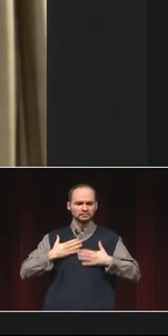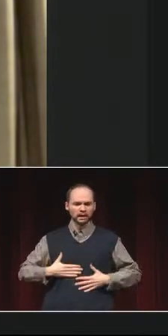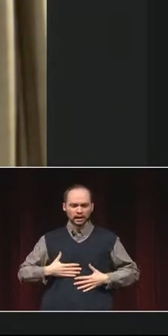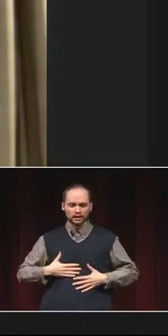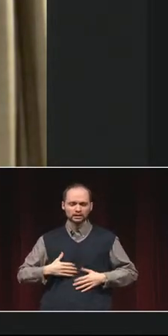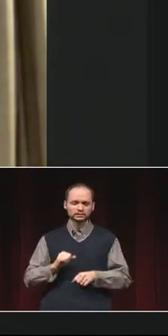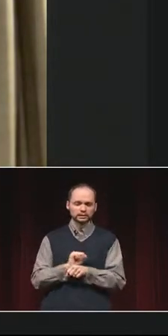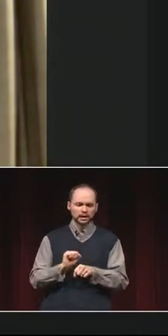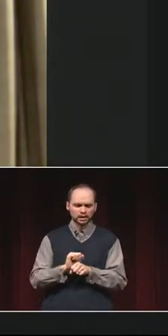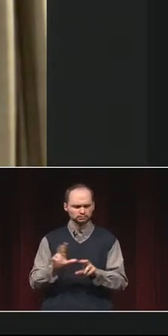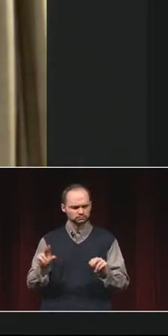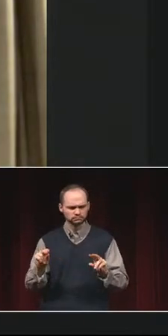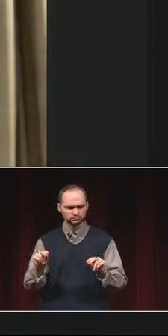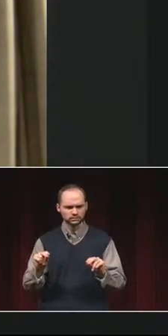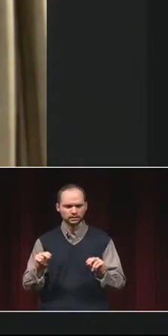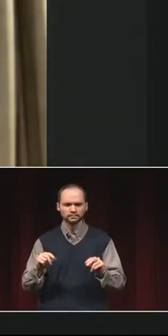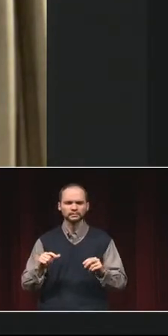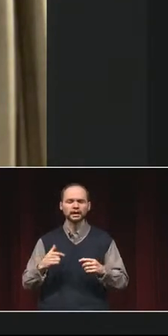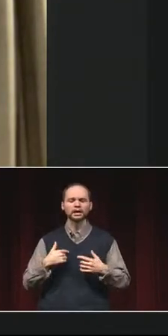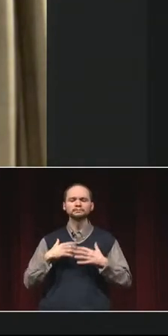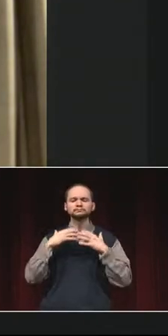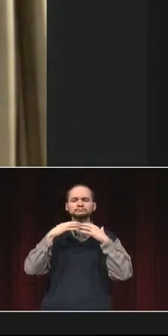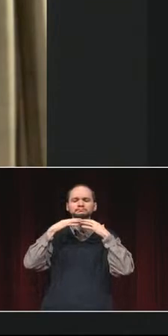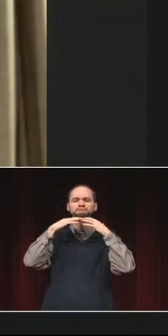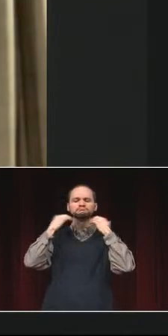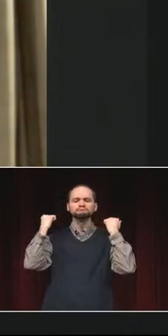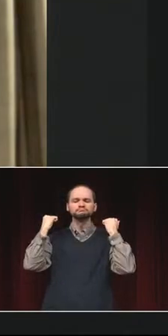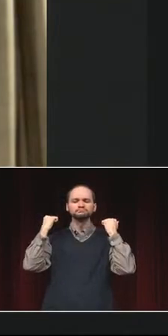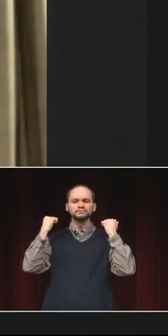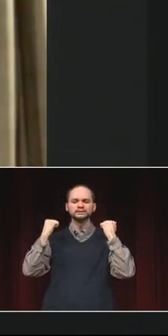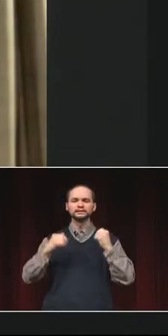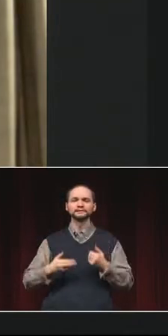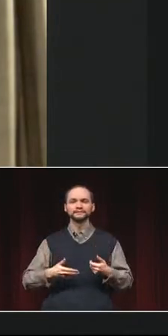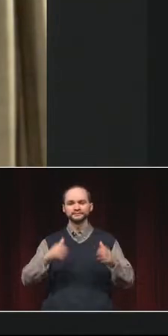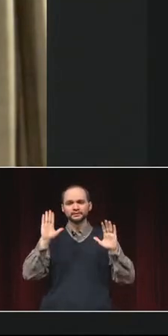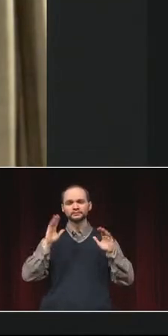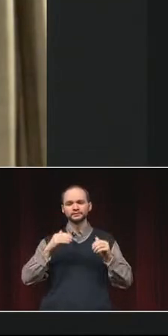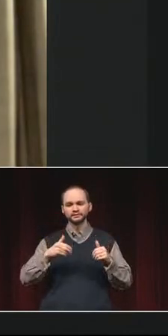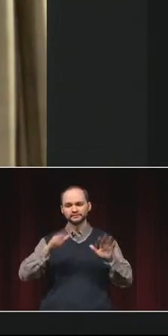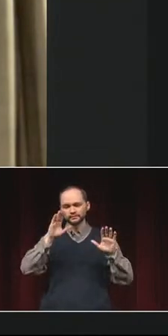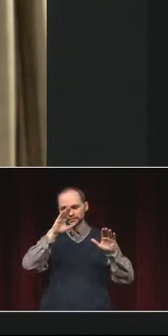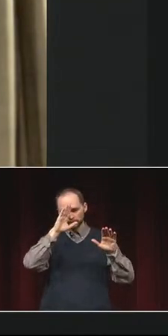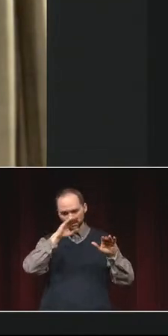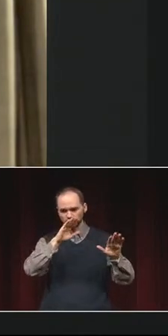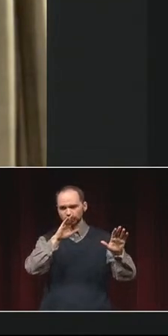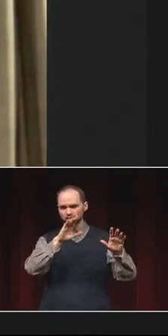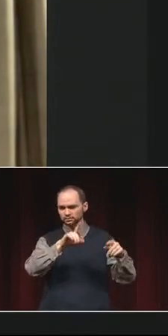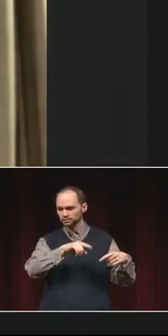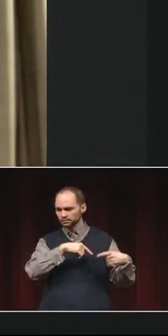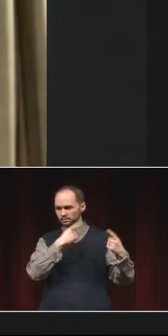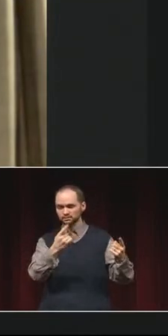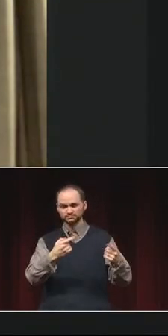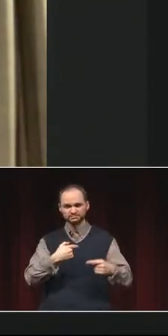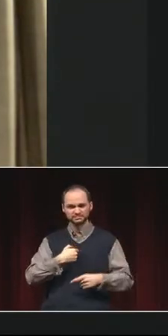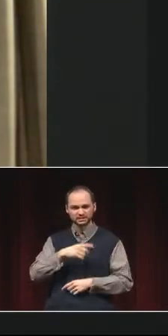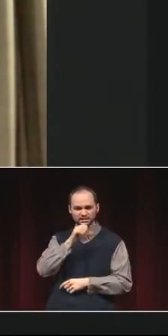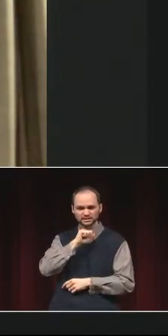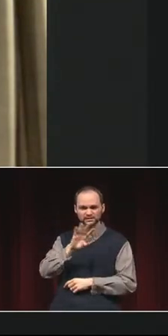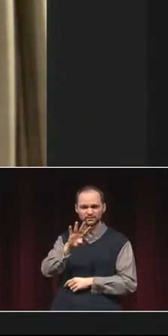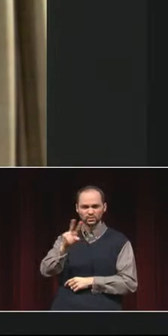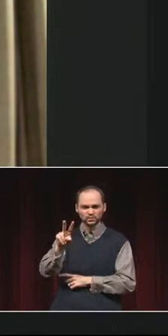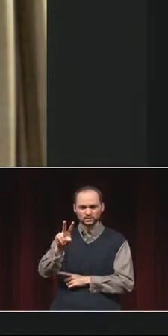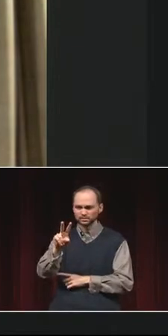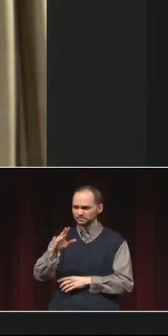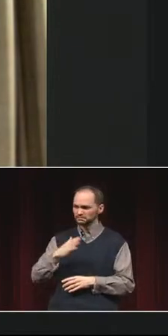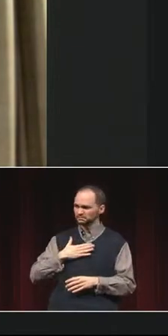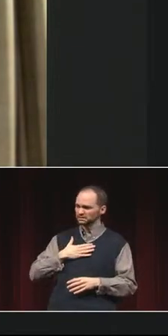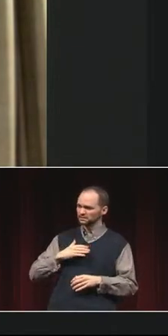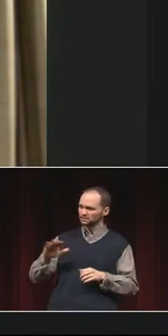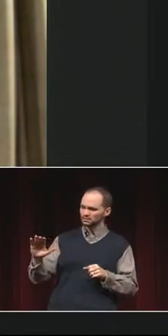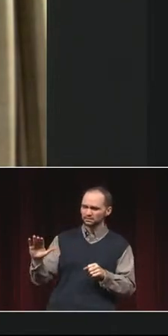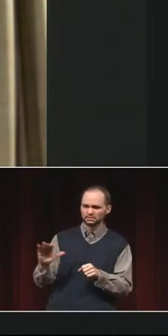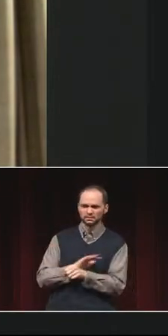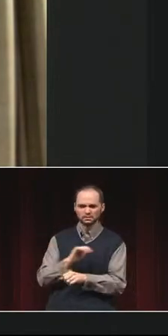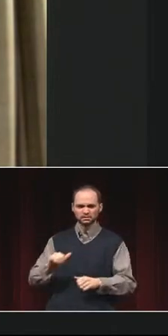Tired of giving in. I was 42 and I had spent my whole life giving in.